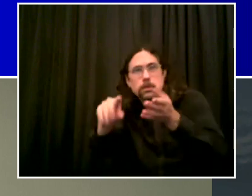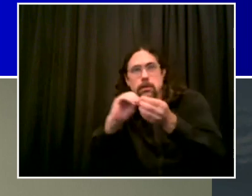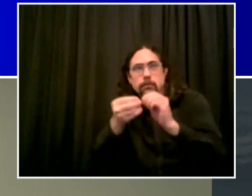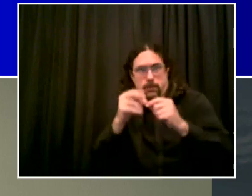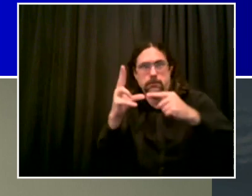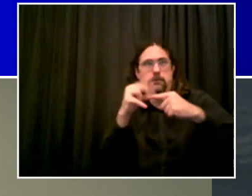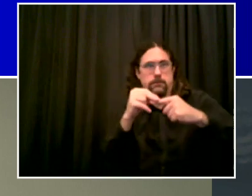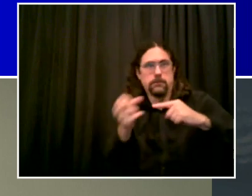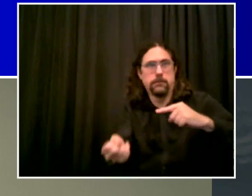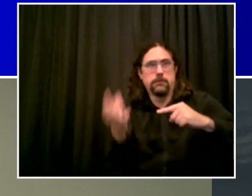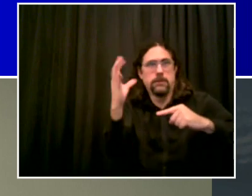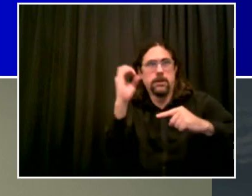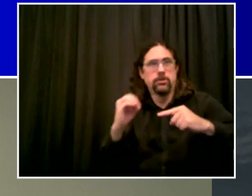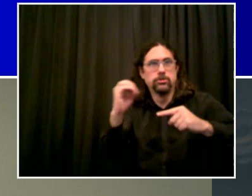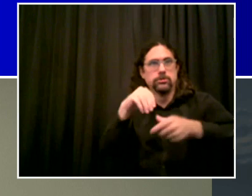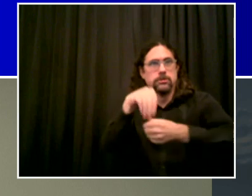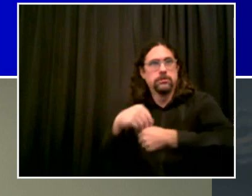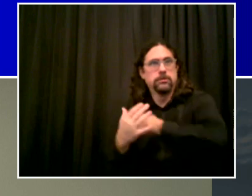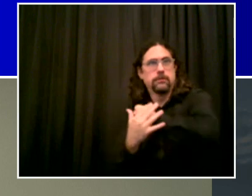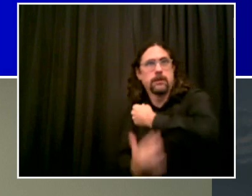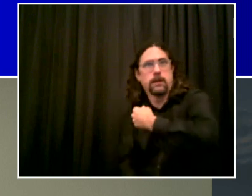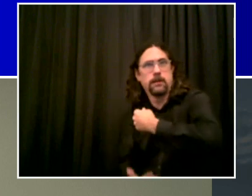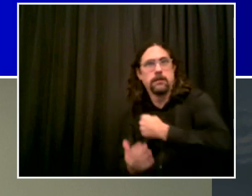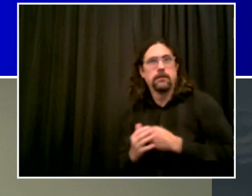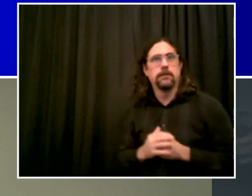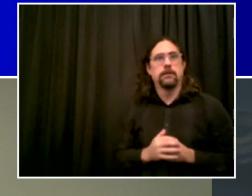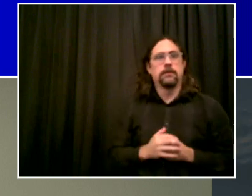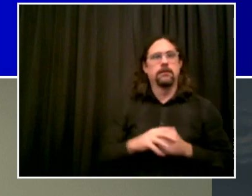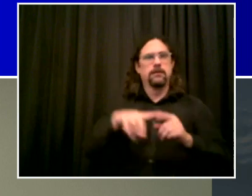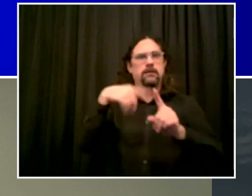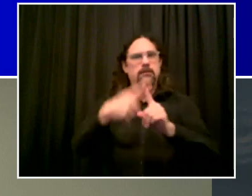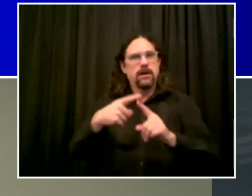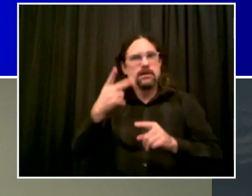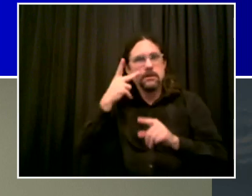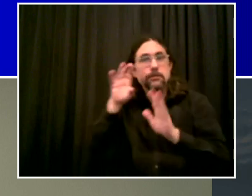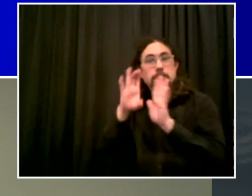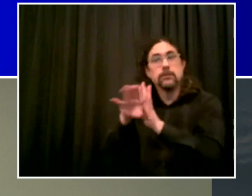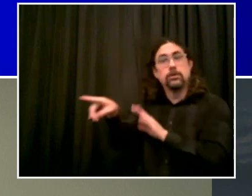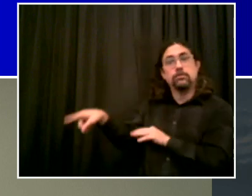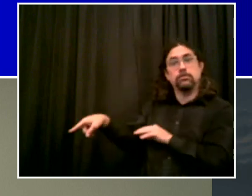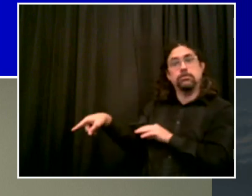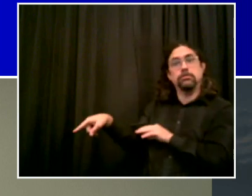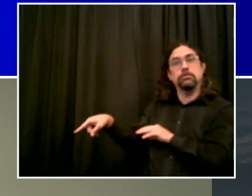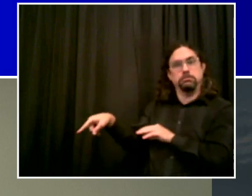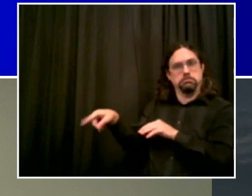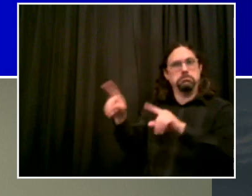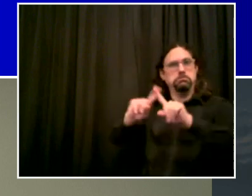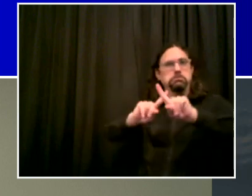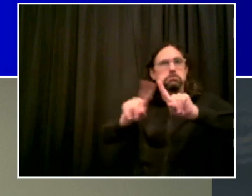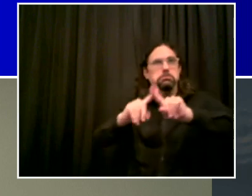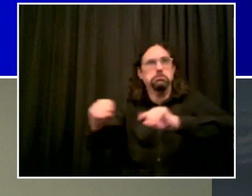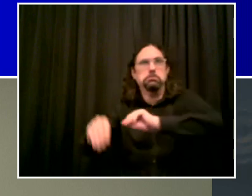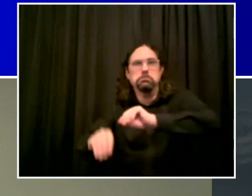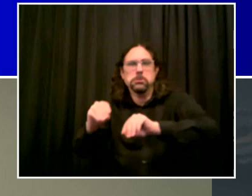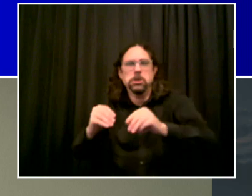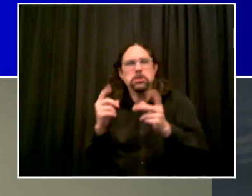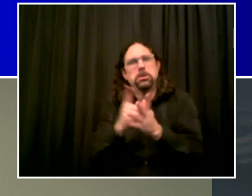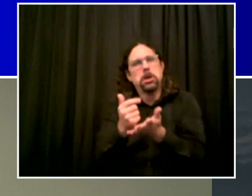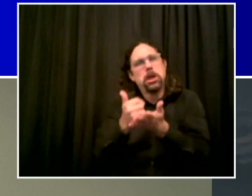DETERMINE WHEN ANIFD THE TIME CESOM. WE ALSO ARE INCLUDING A